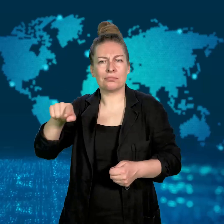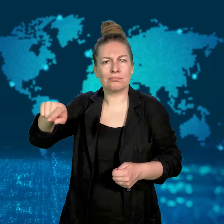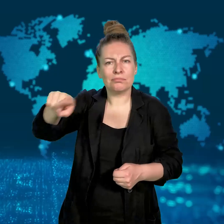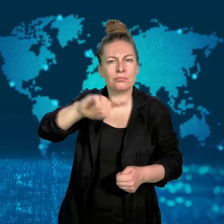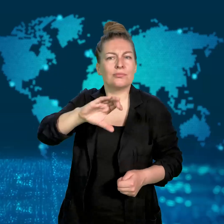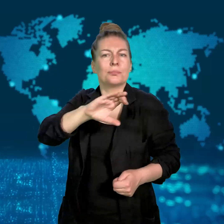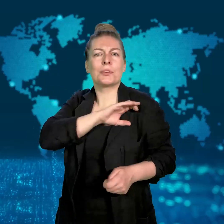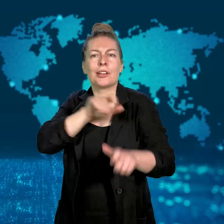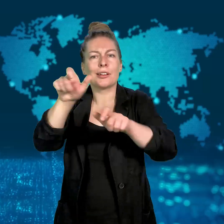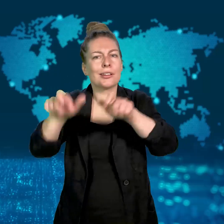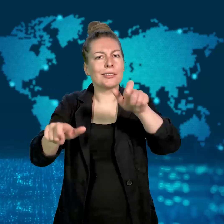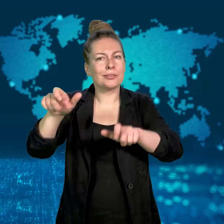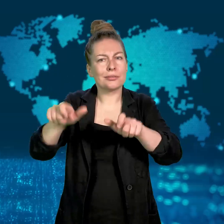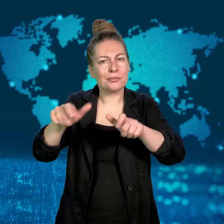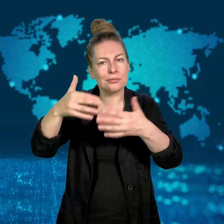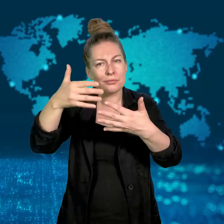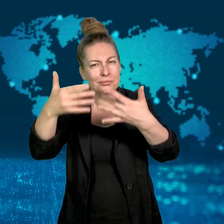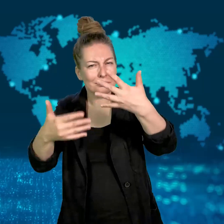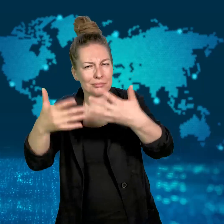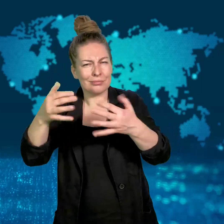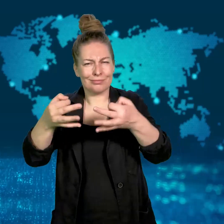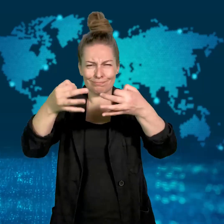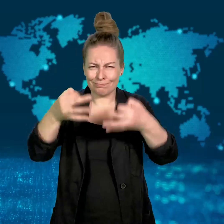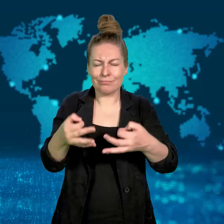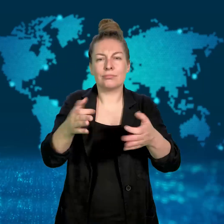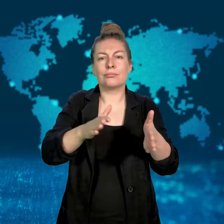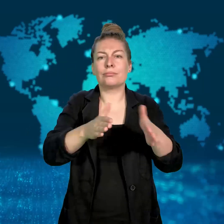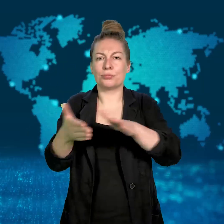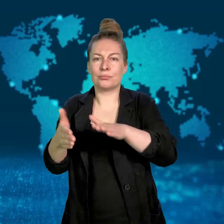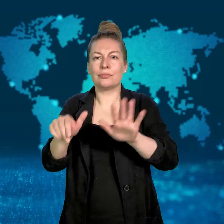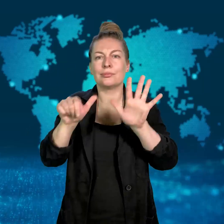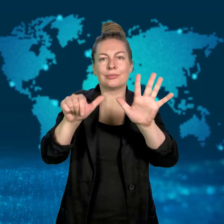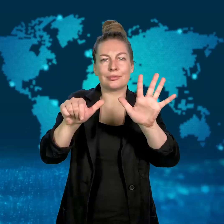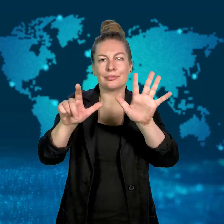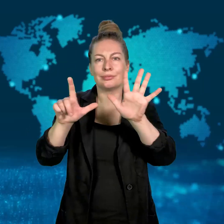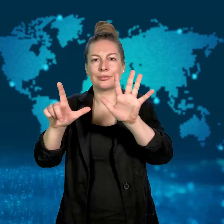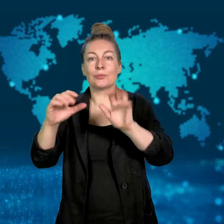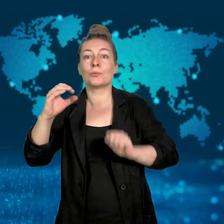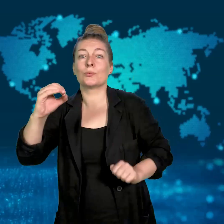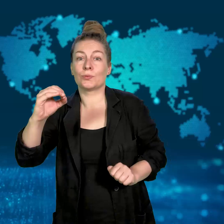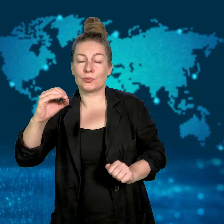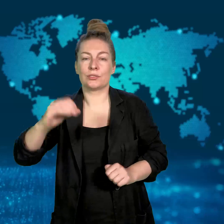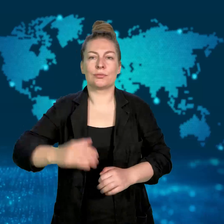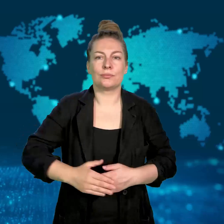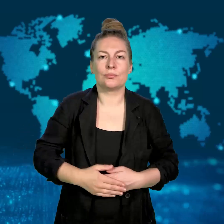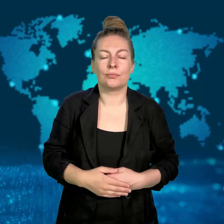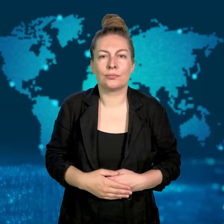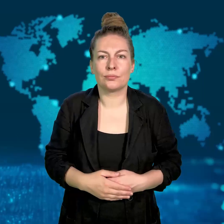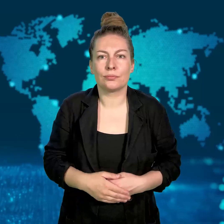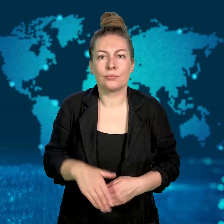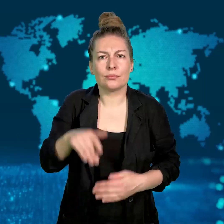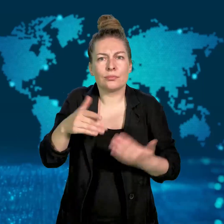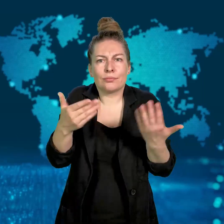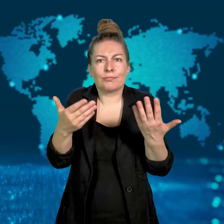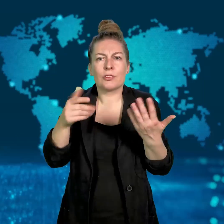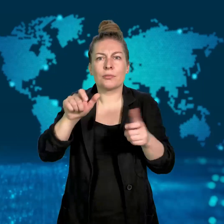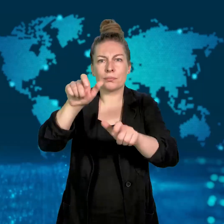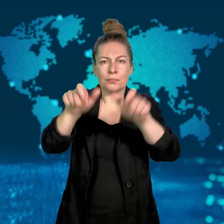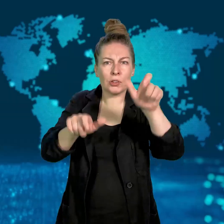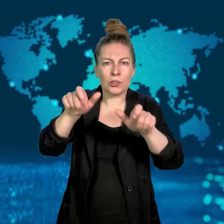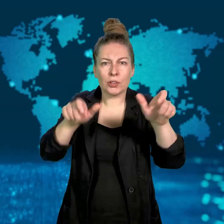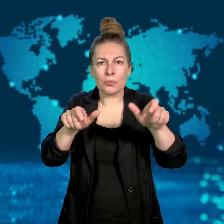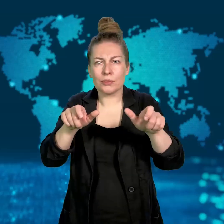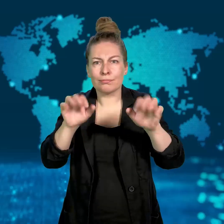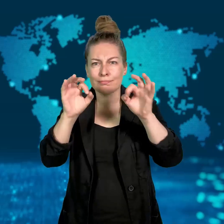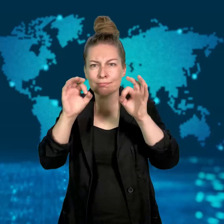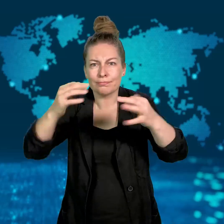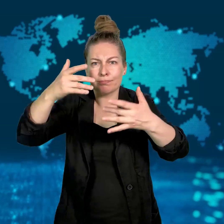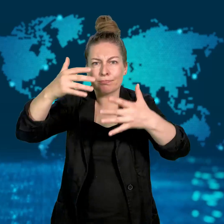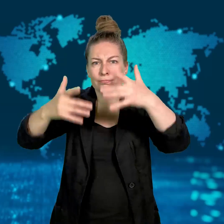That number was approximately three times the initial estimate of 670 people.